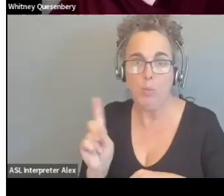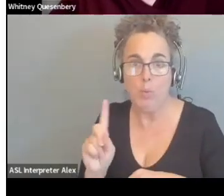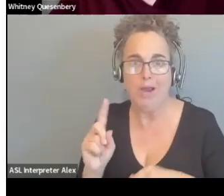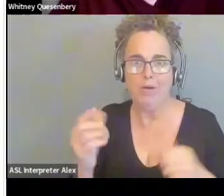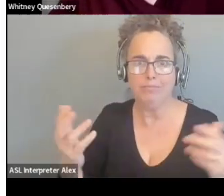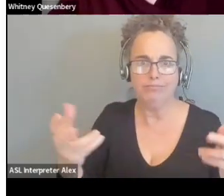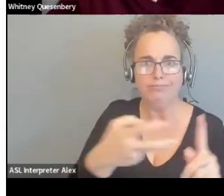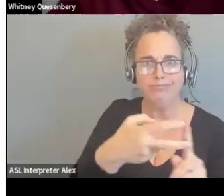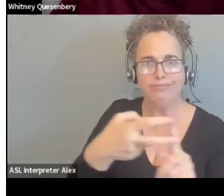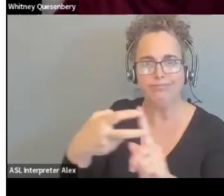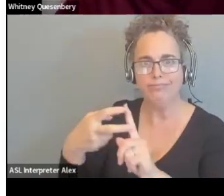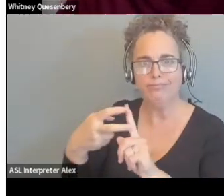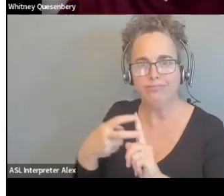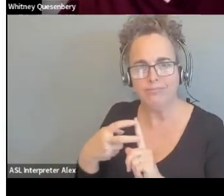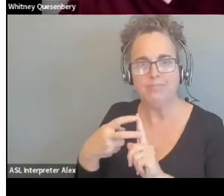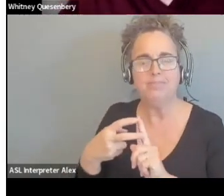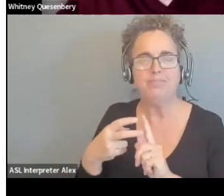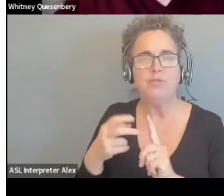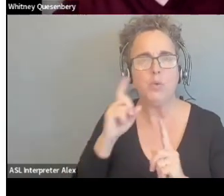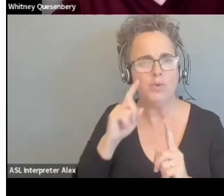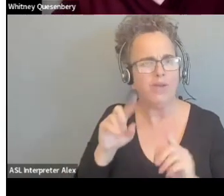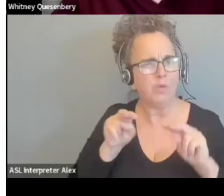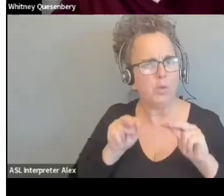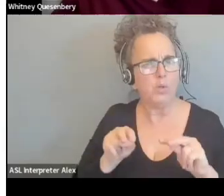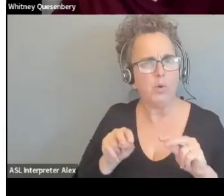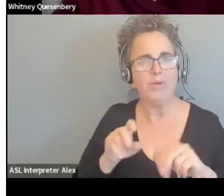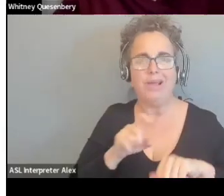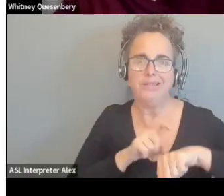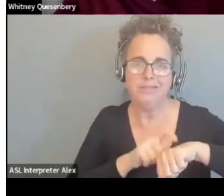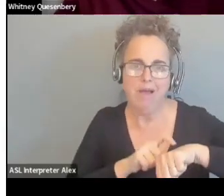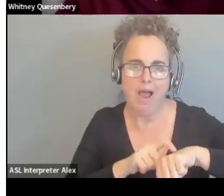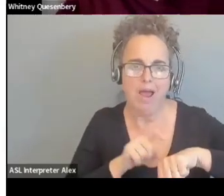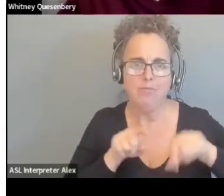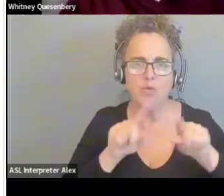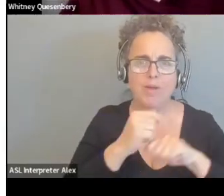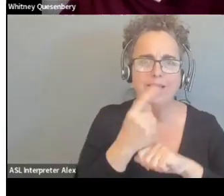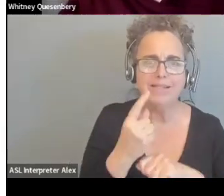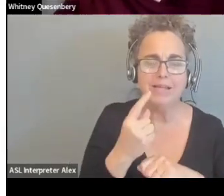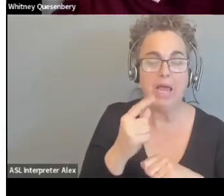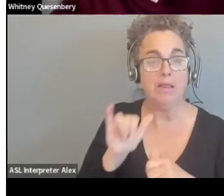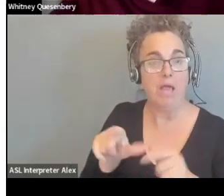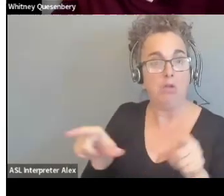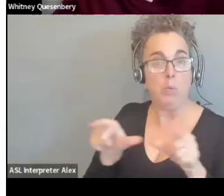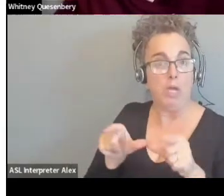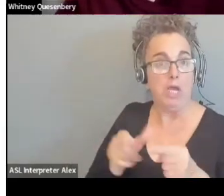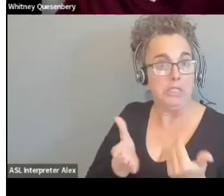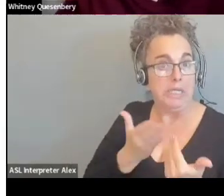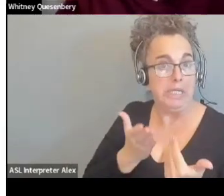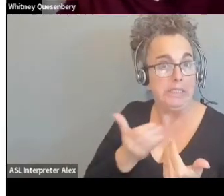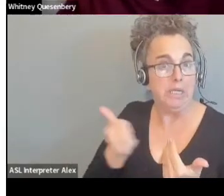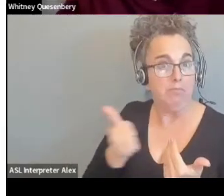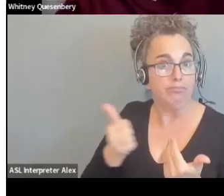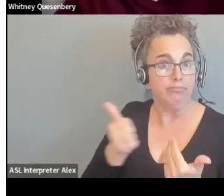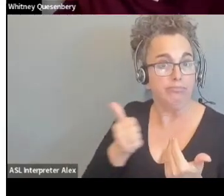to look at time of day, location, is it an easy to get to location, is there steps, are there